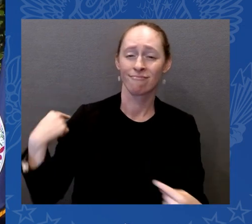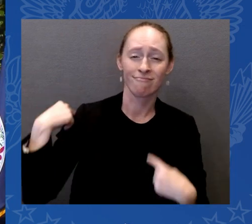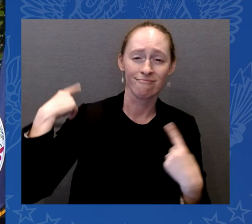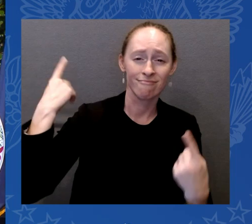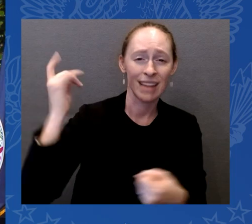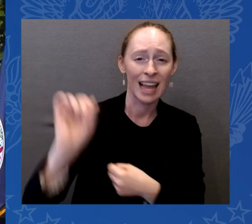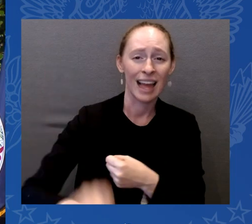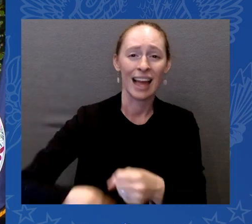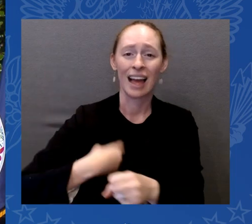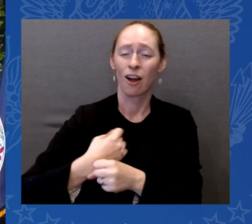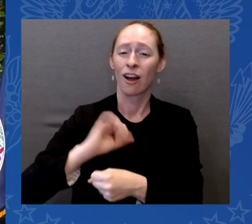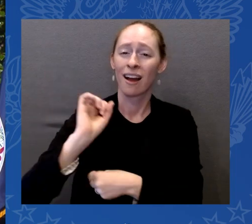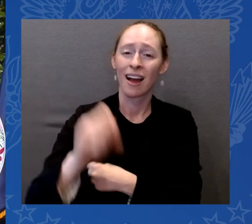Well, we are doing it.